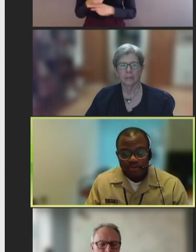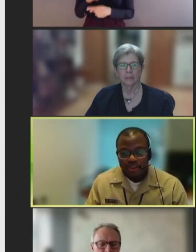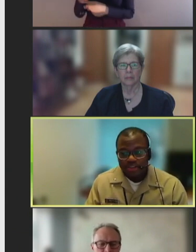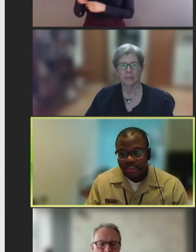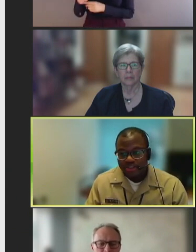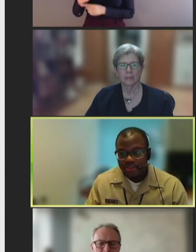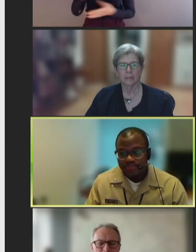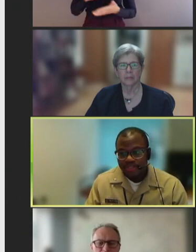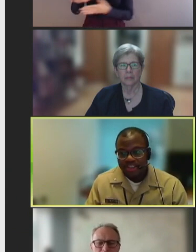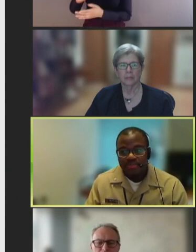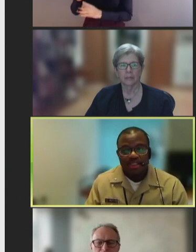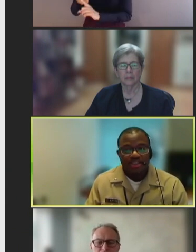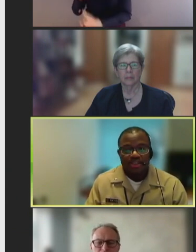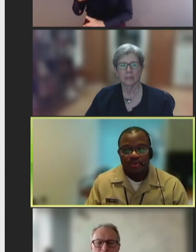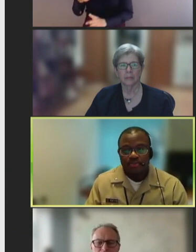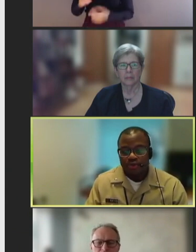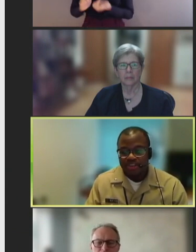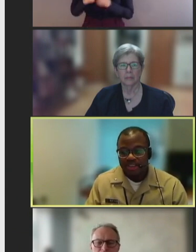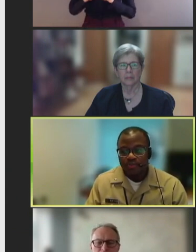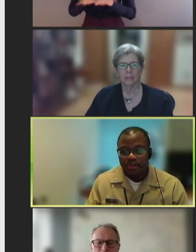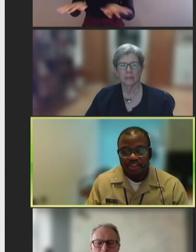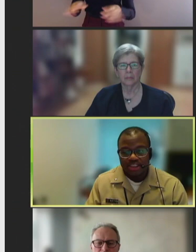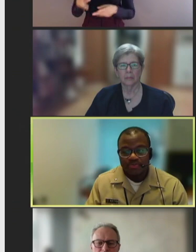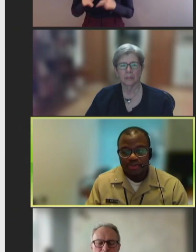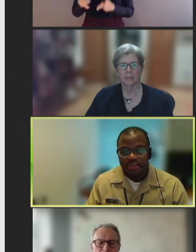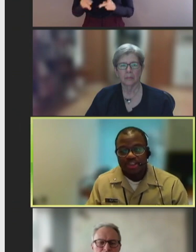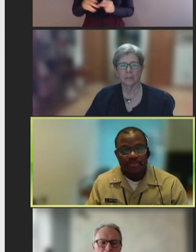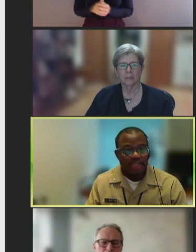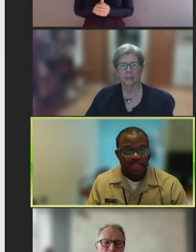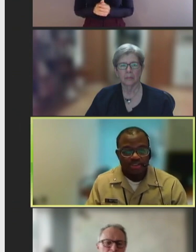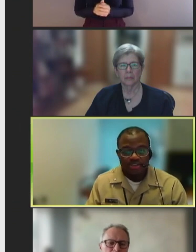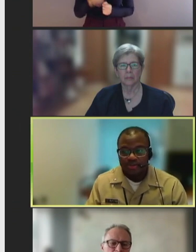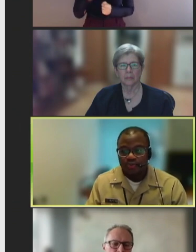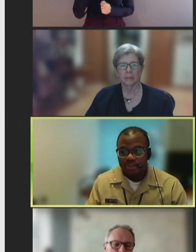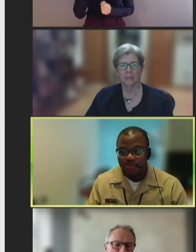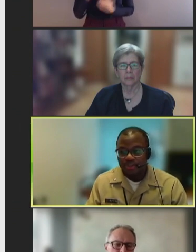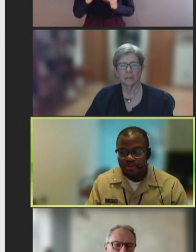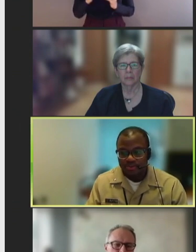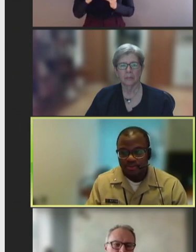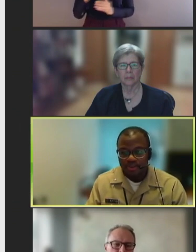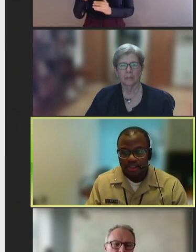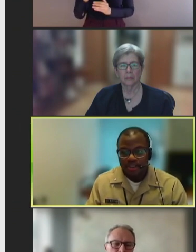Organization estimated that there were more than 10.6 million TB cases during 2022,